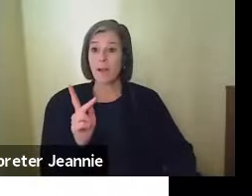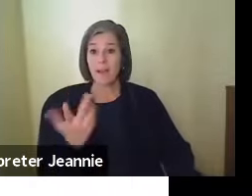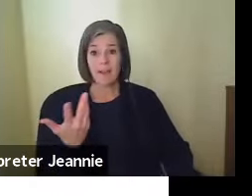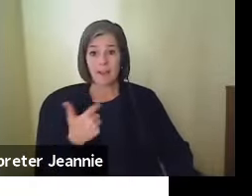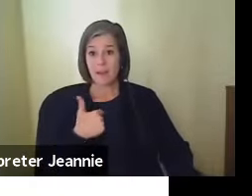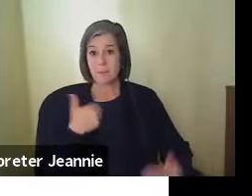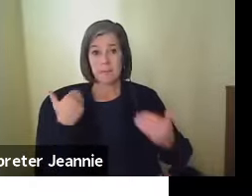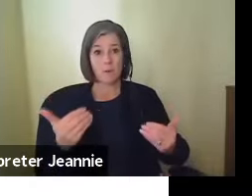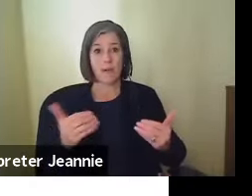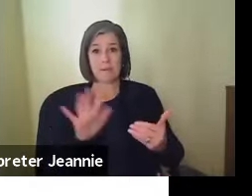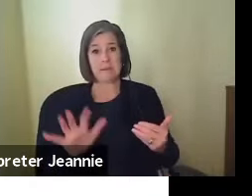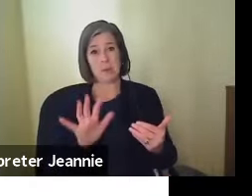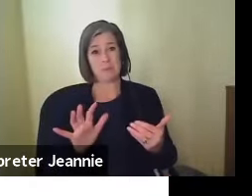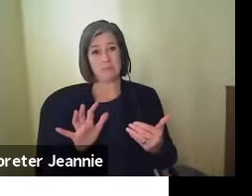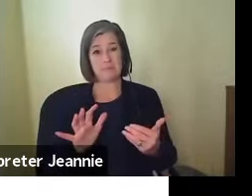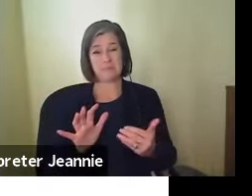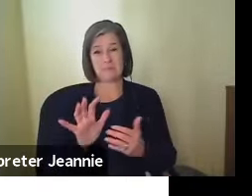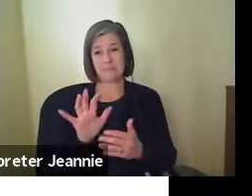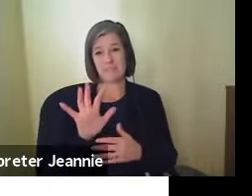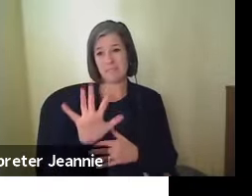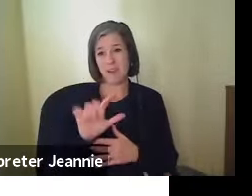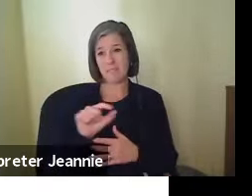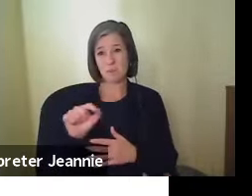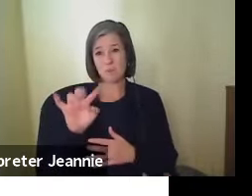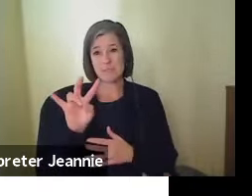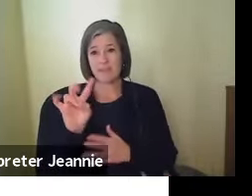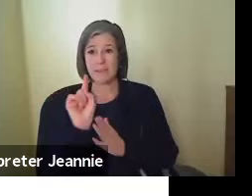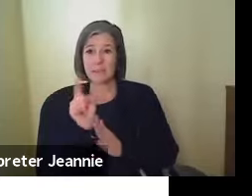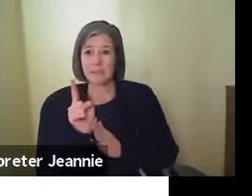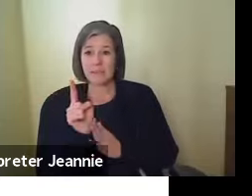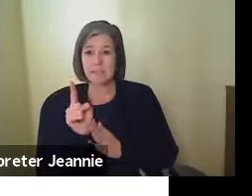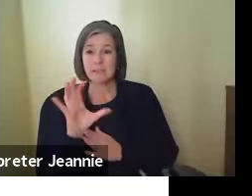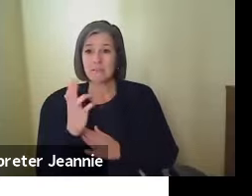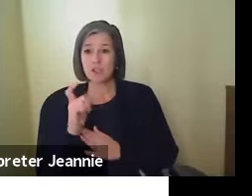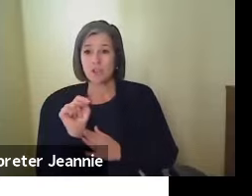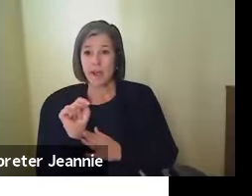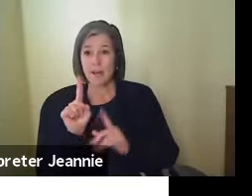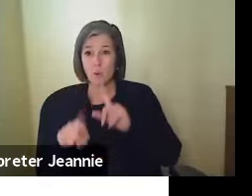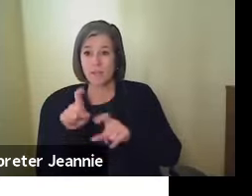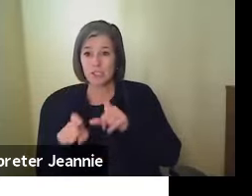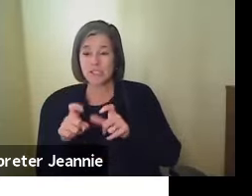do about five to seven minutes of chat questions and then we will wrap it up.